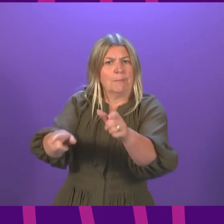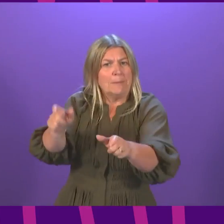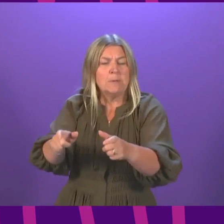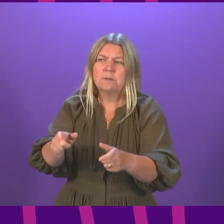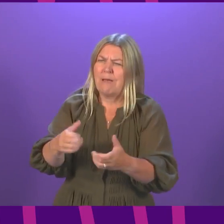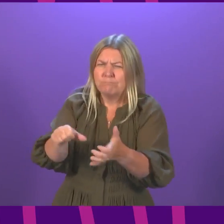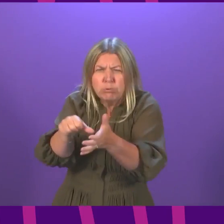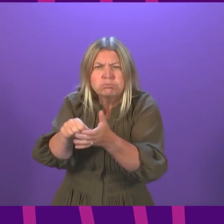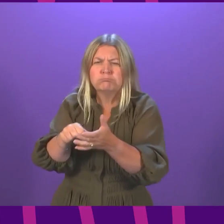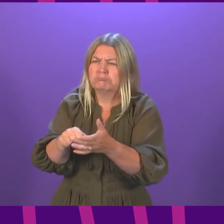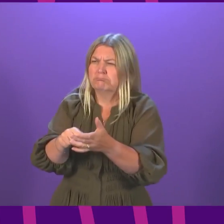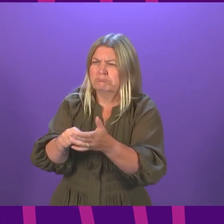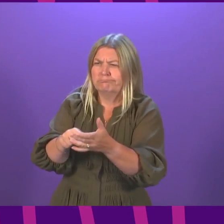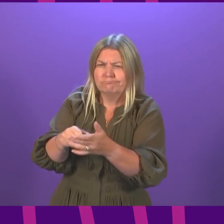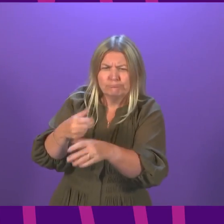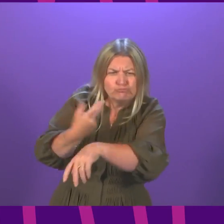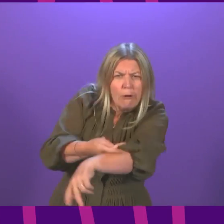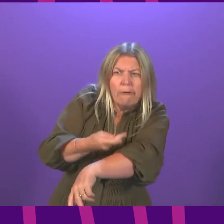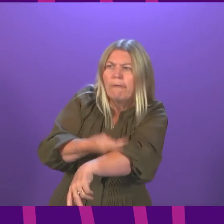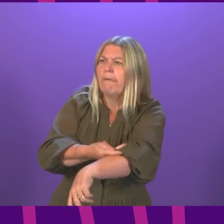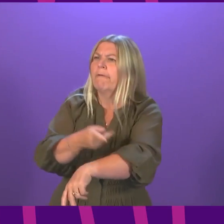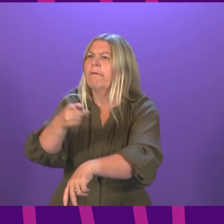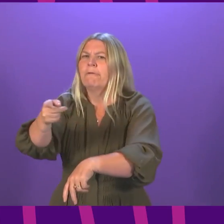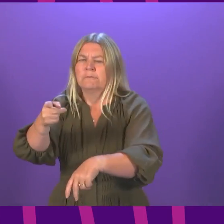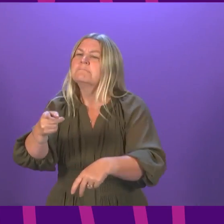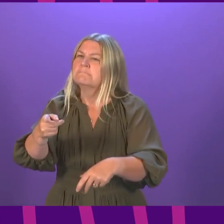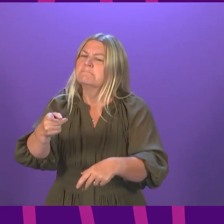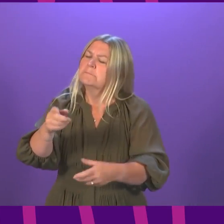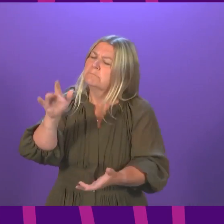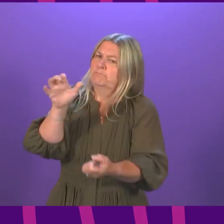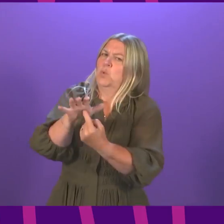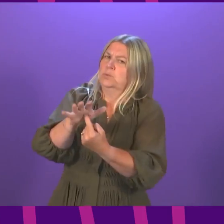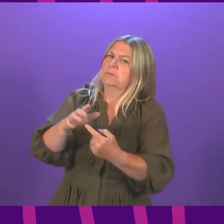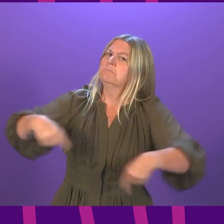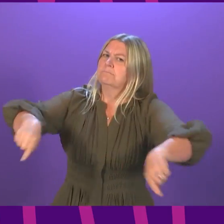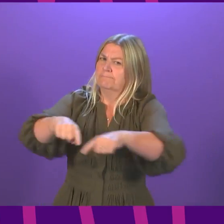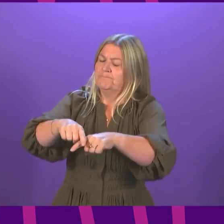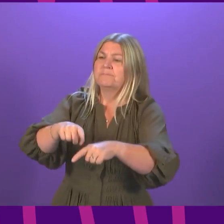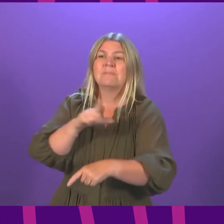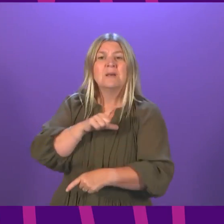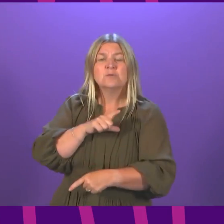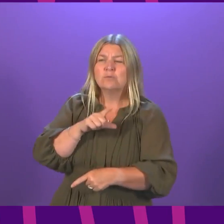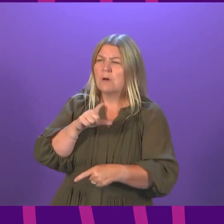is at the very heart of solutions. That is why we are investing in local experience panels